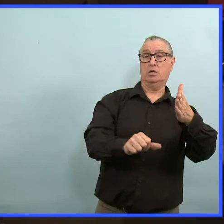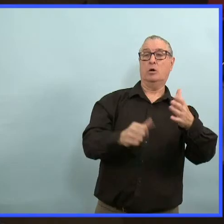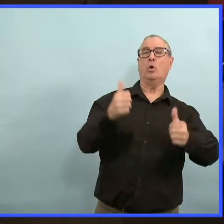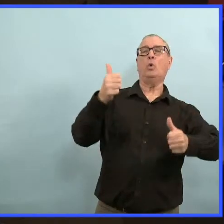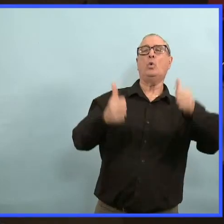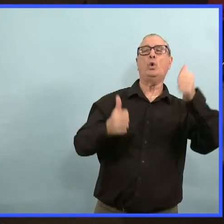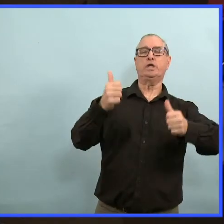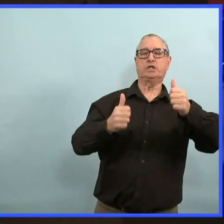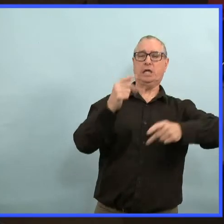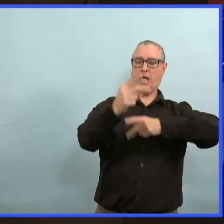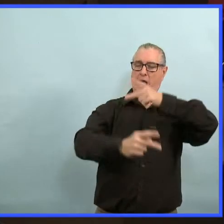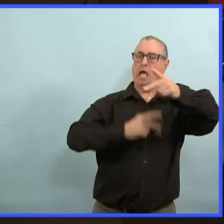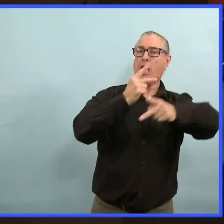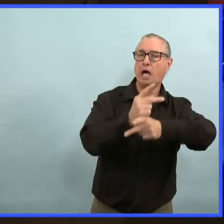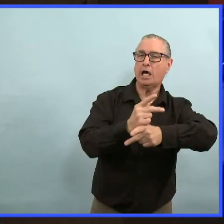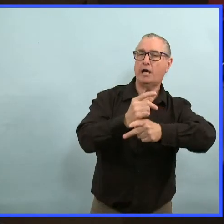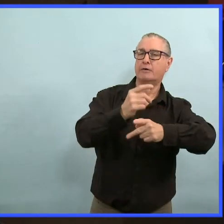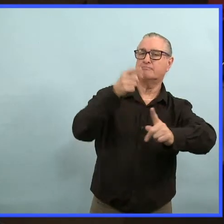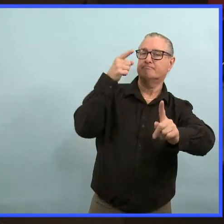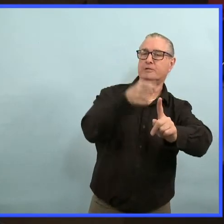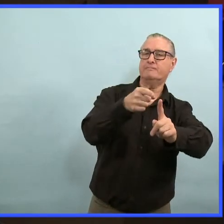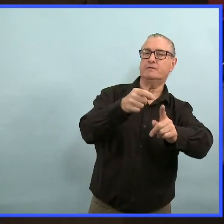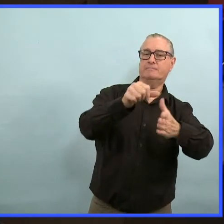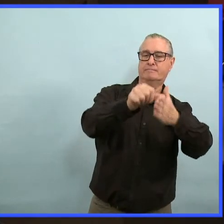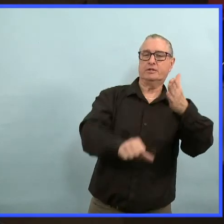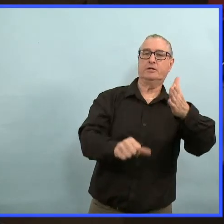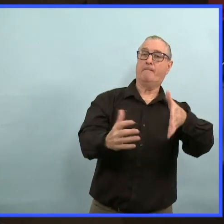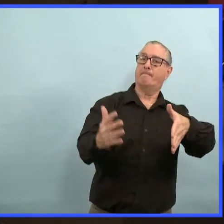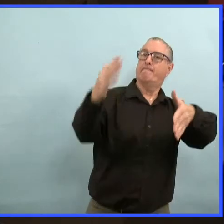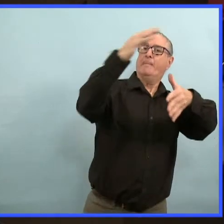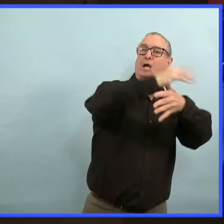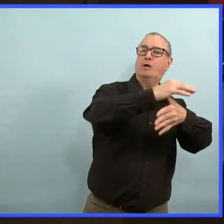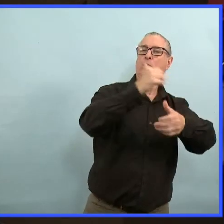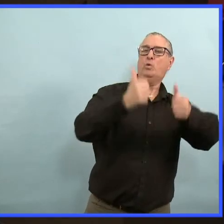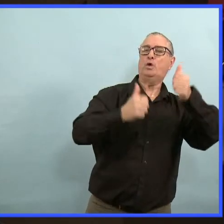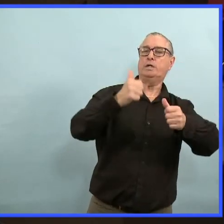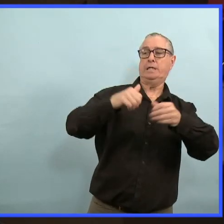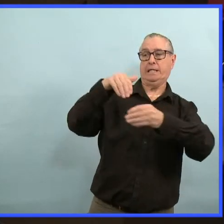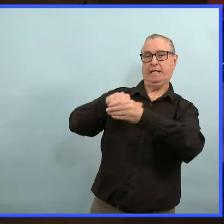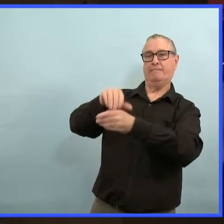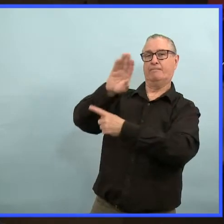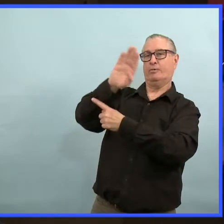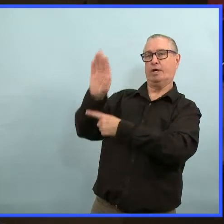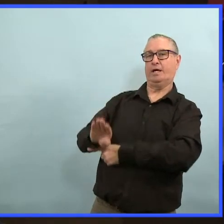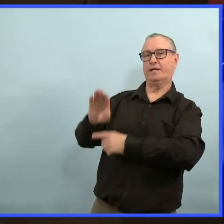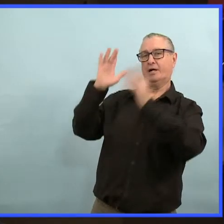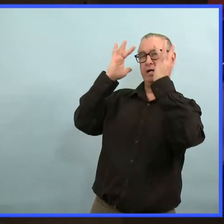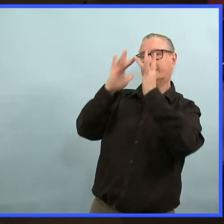for our brandon's hospital uh the deep yeah thanks very much for the question the detail of it um